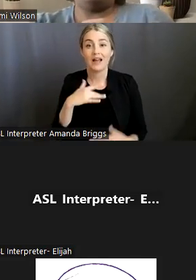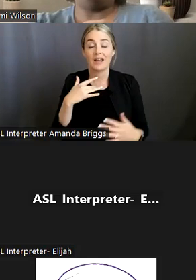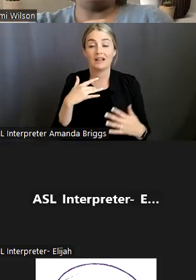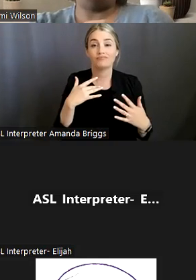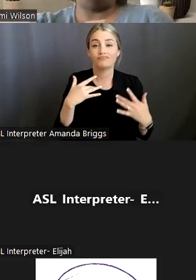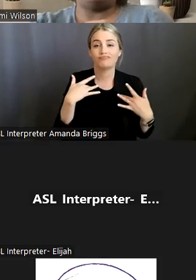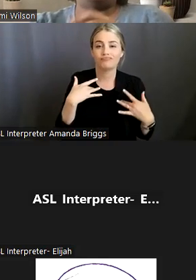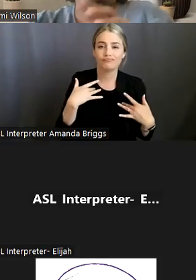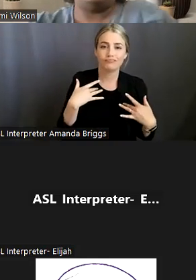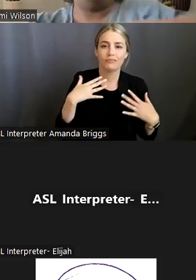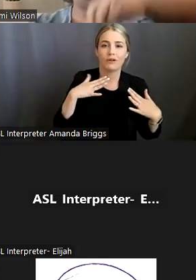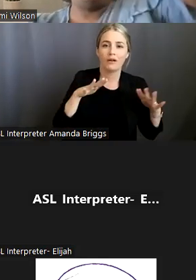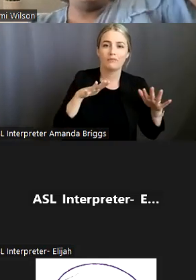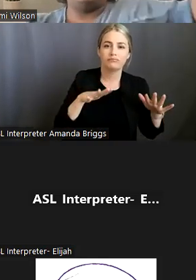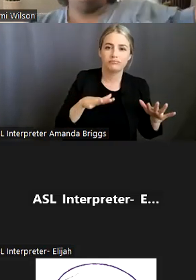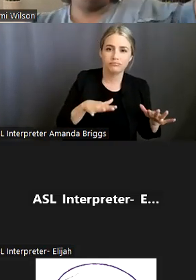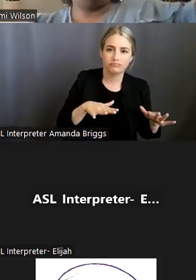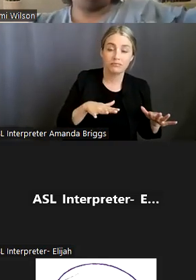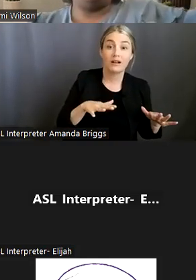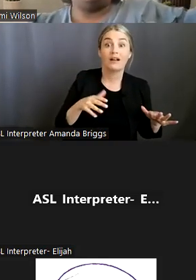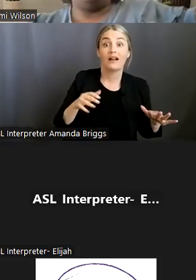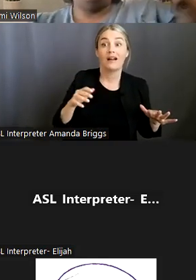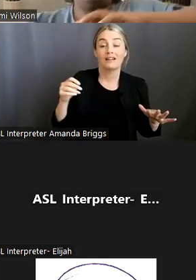nervous system depressant and then they take the stimulant